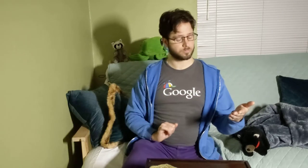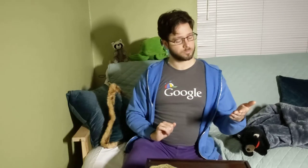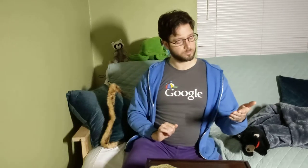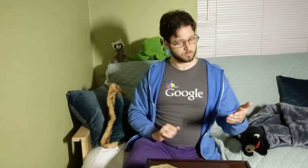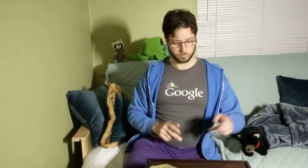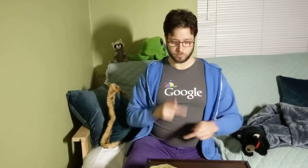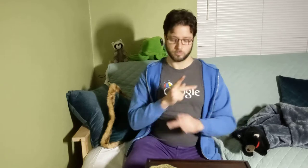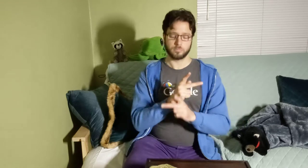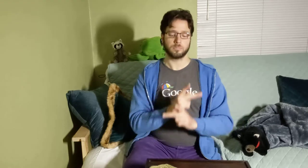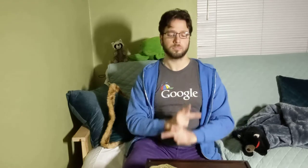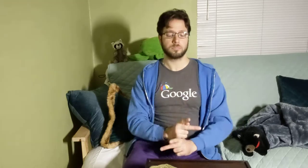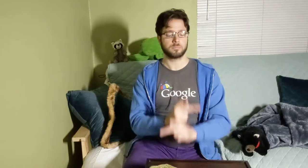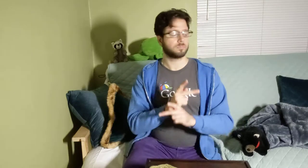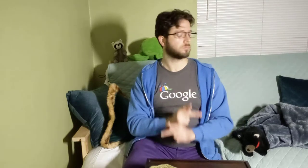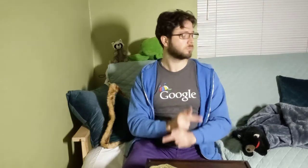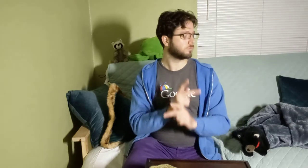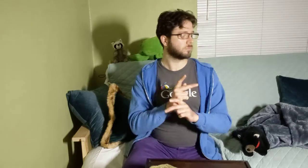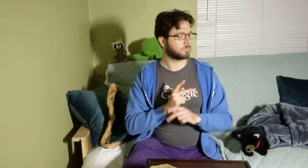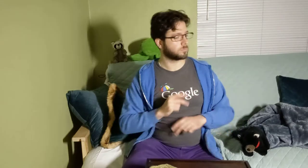k CAREFUL